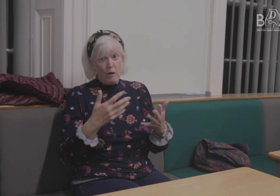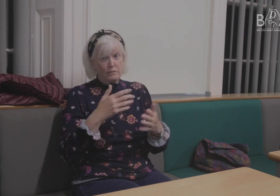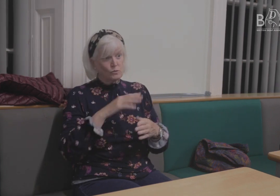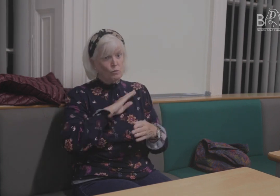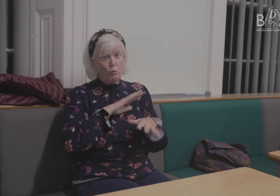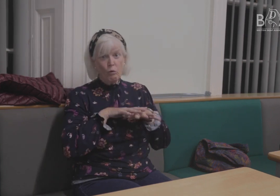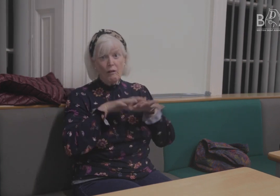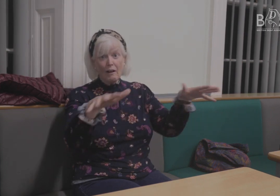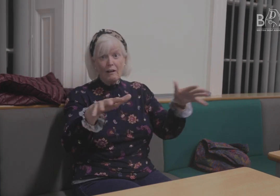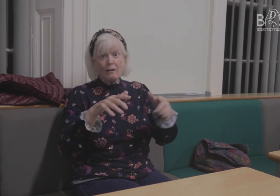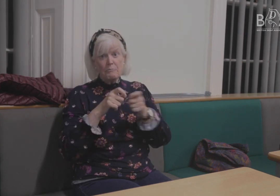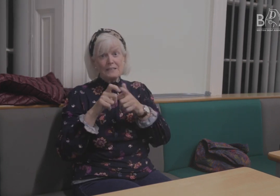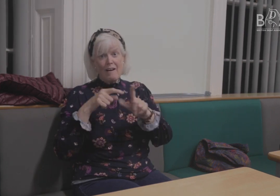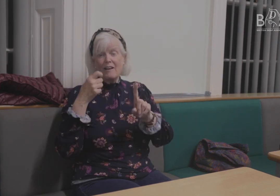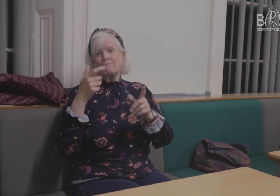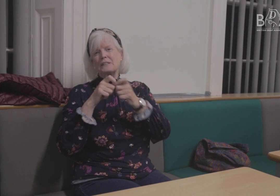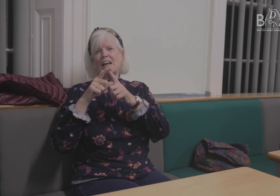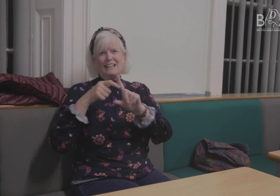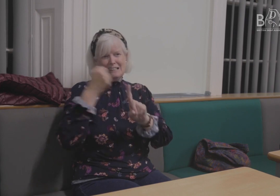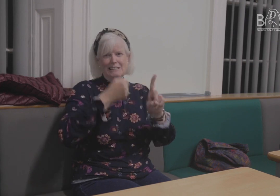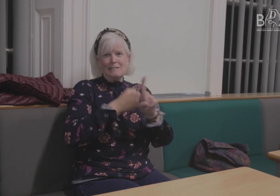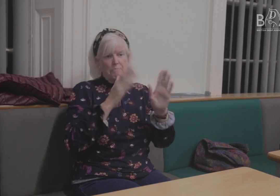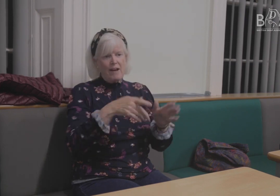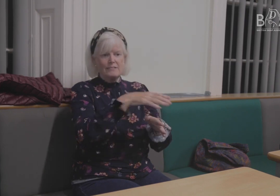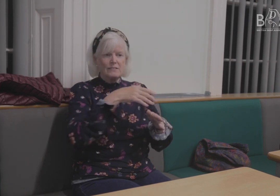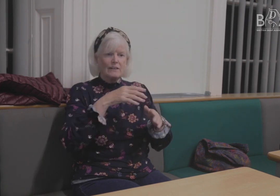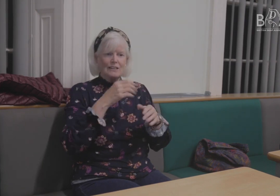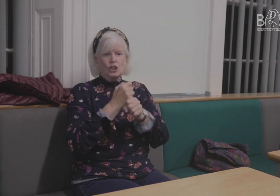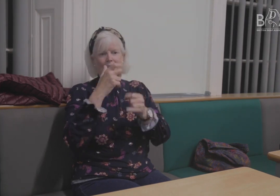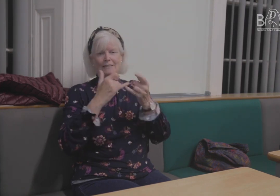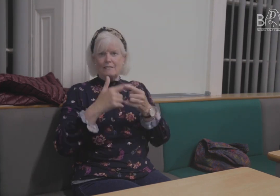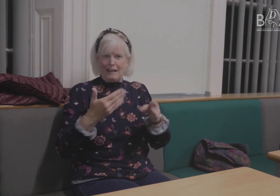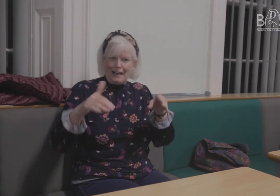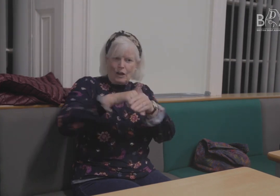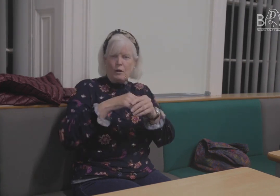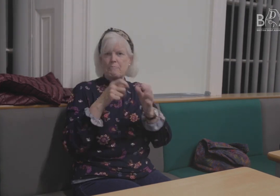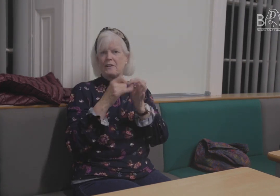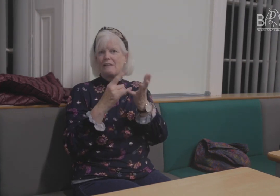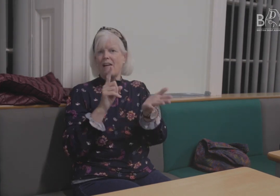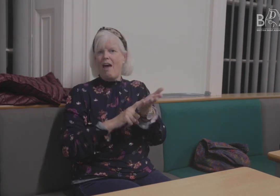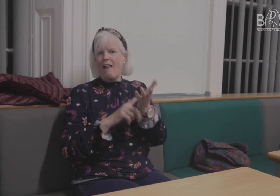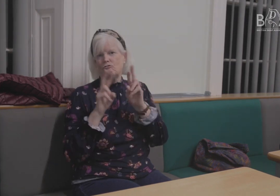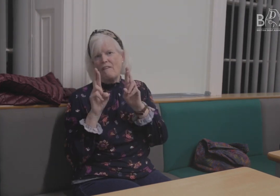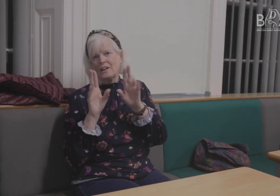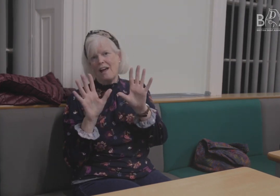Hopefully now, this can be taught across schools. BDA need to campaign for a BSL GCSE. Fingers crossed.